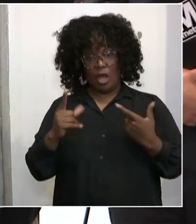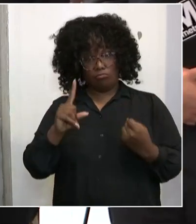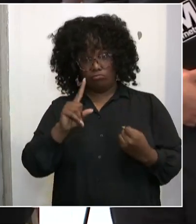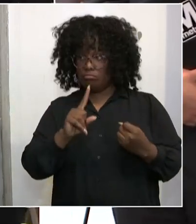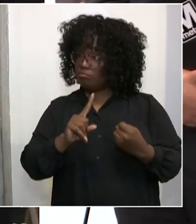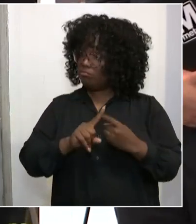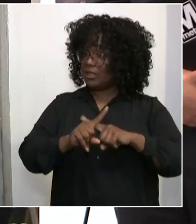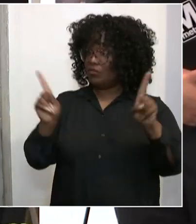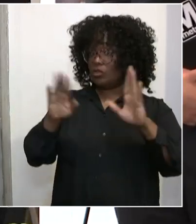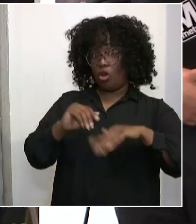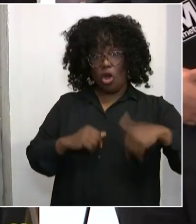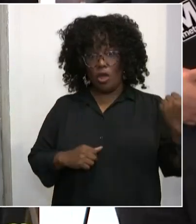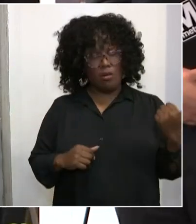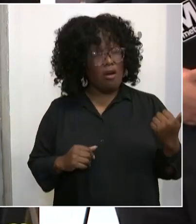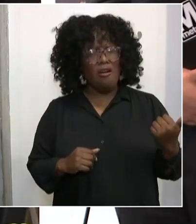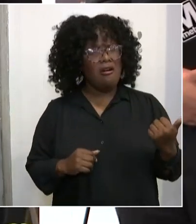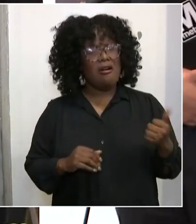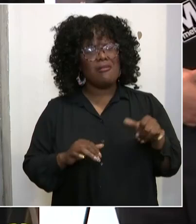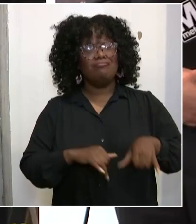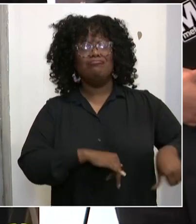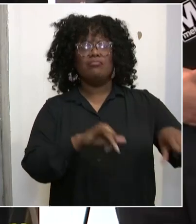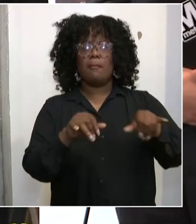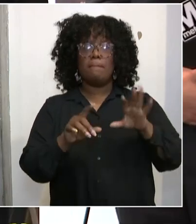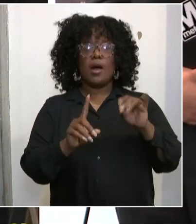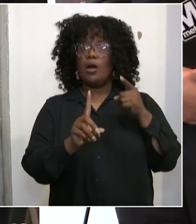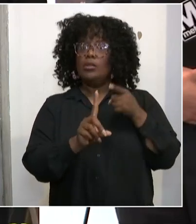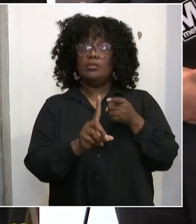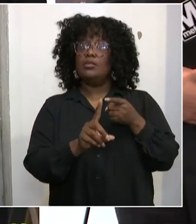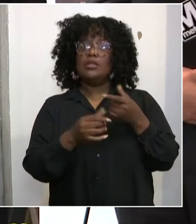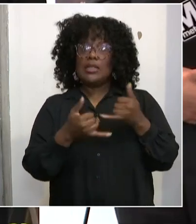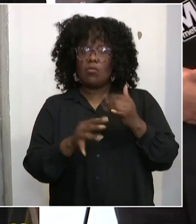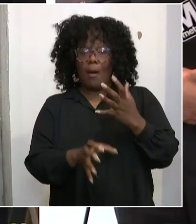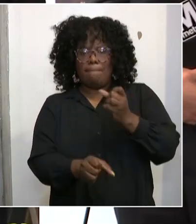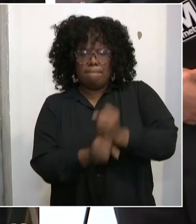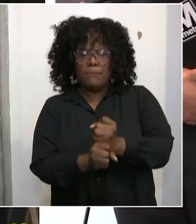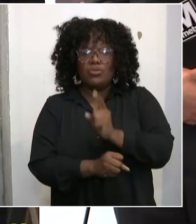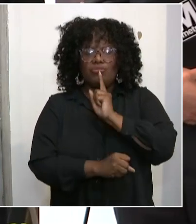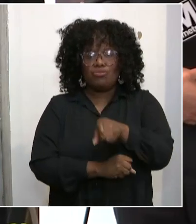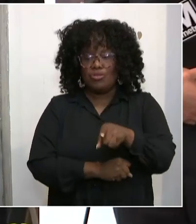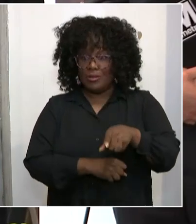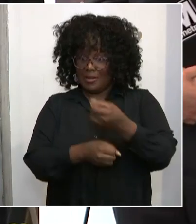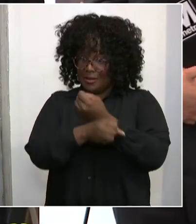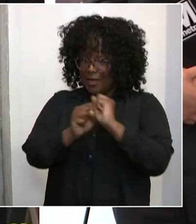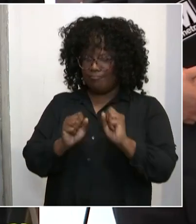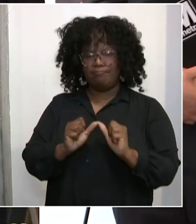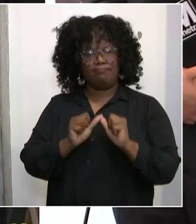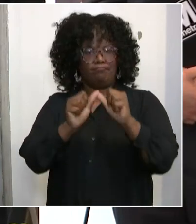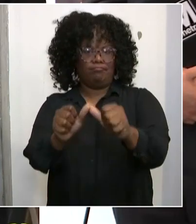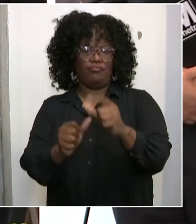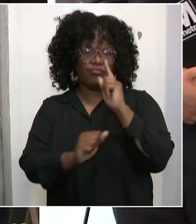although today we have a 20% reduction in violent crime across the city in comparison to the same time last year.